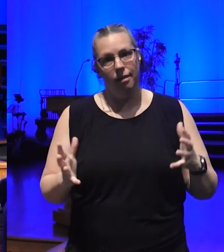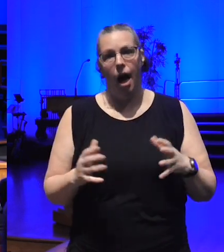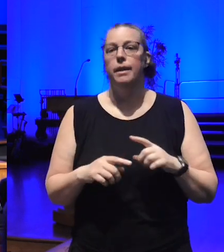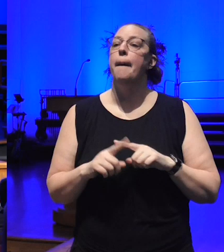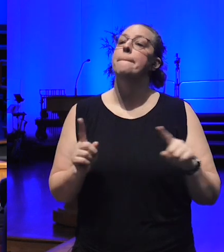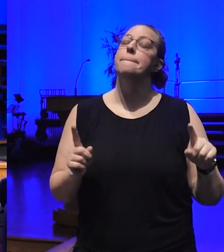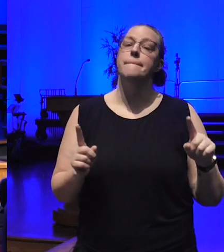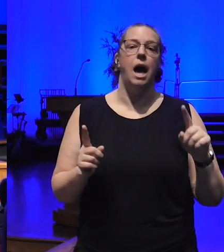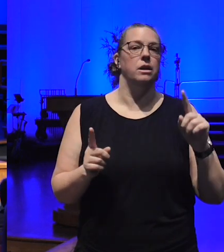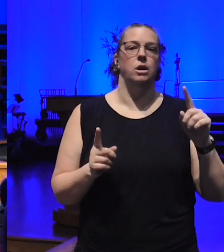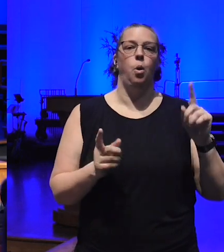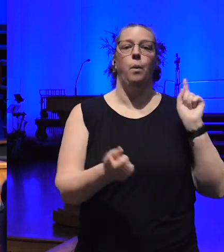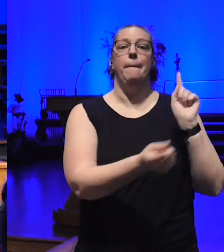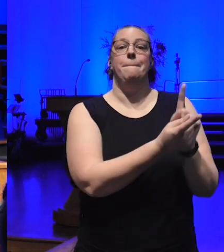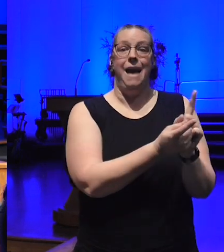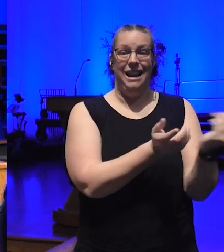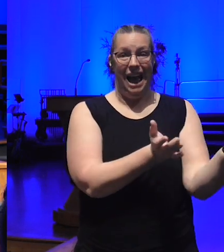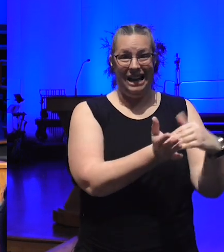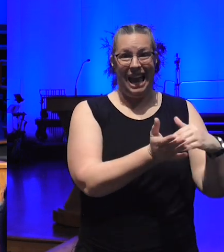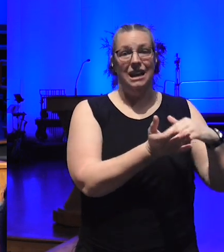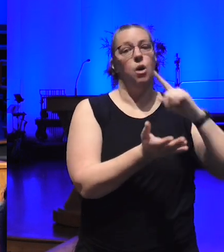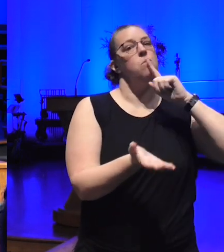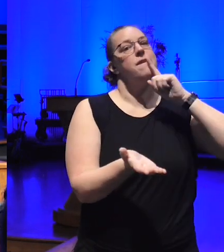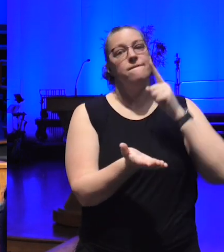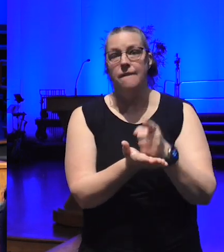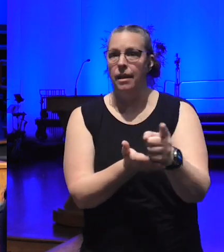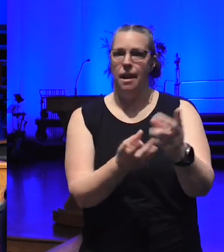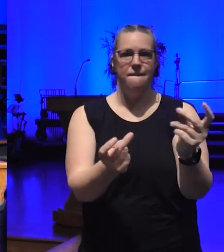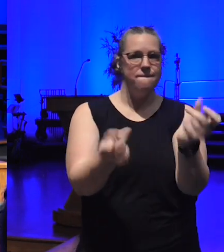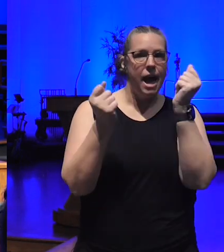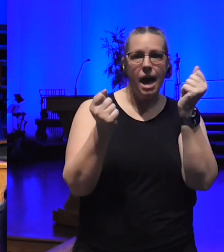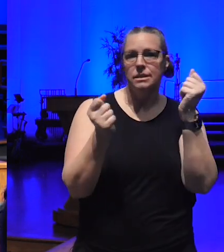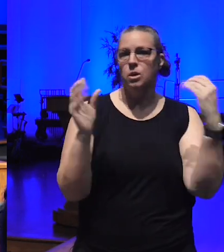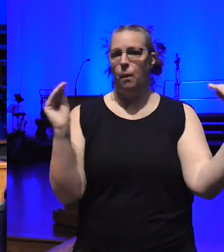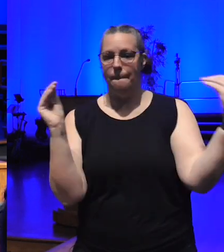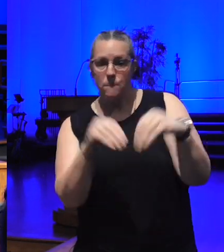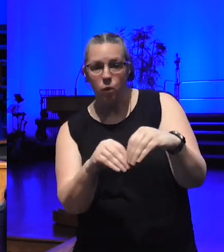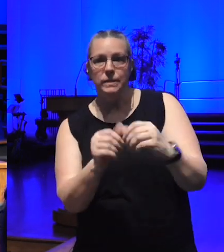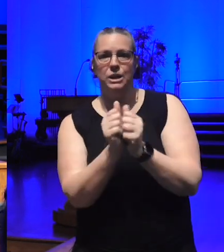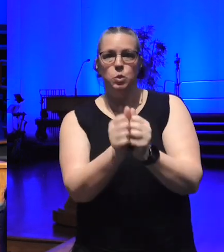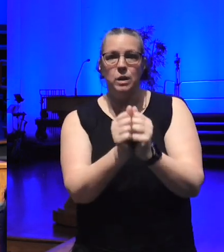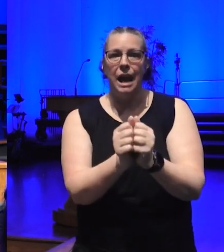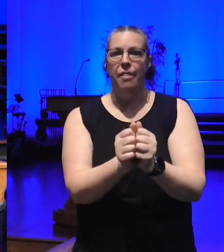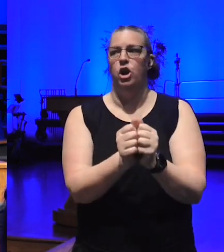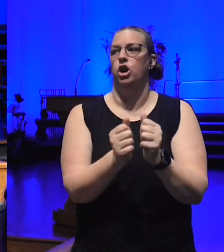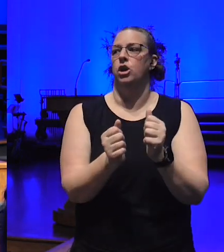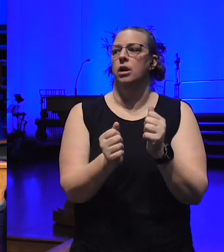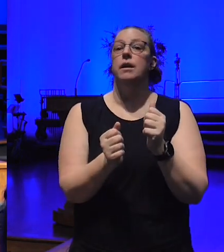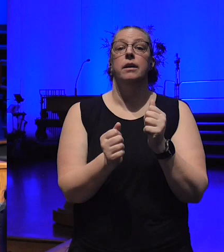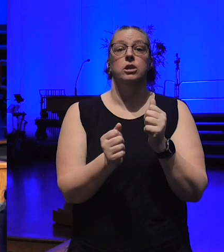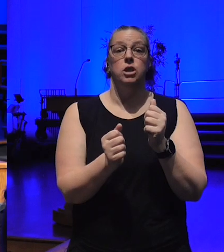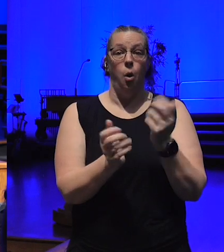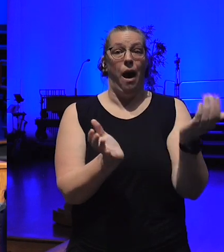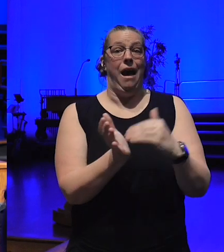fell in love we moved in together uh for two years which in young adult years is 25 years